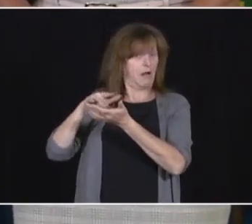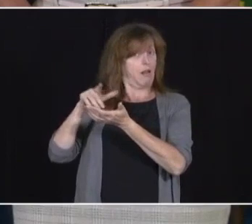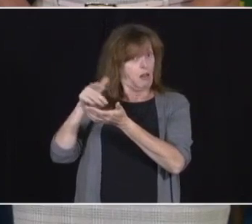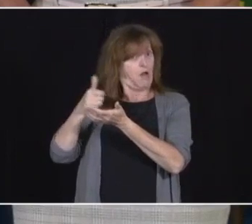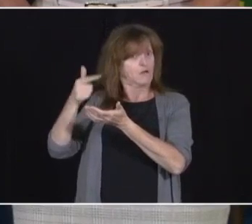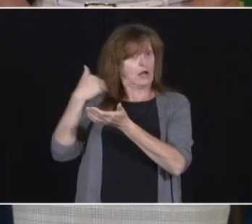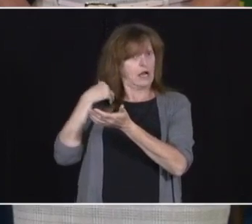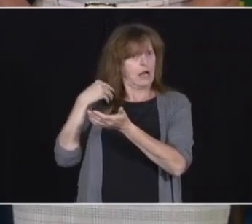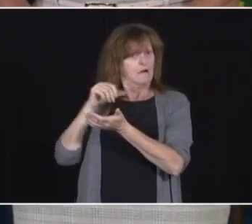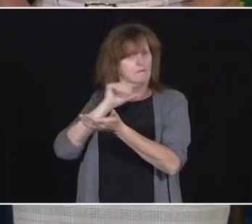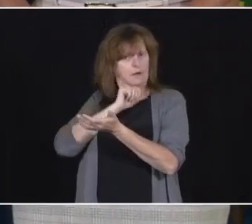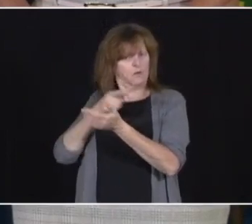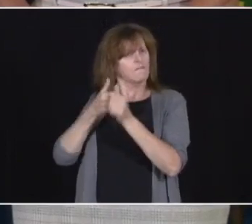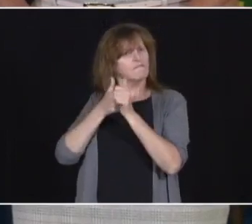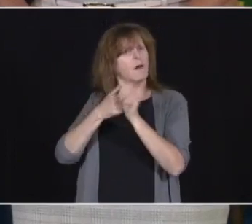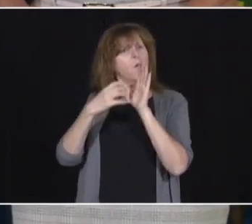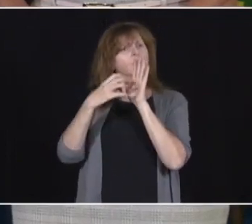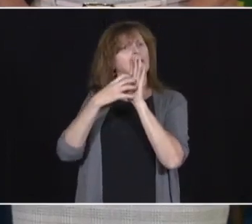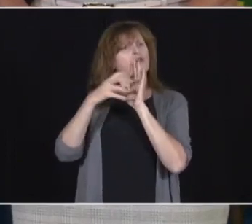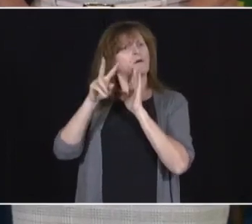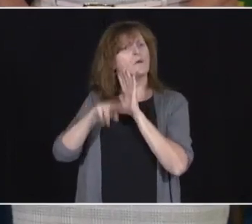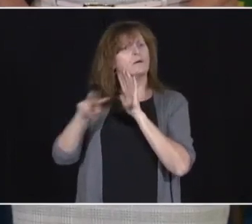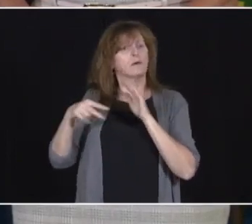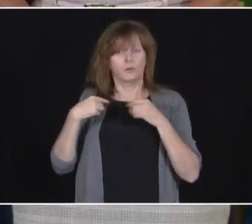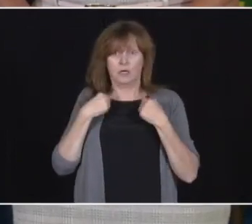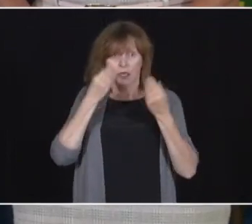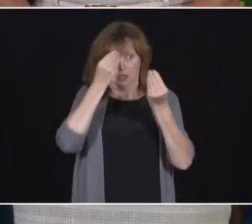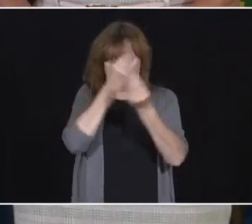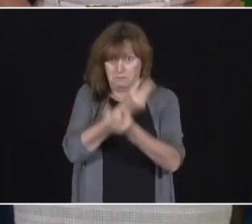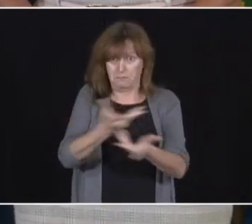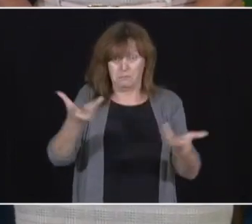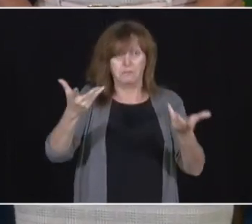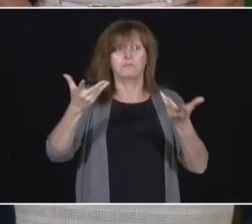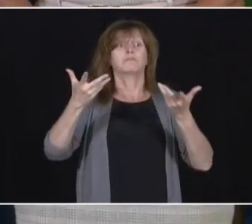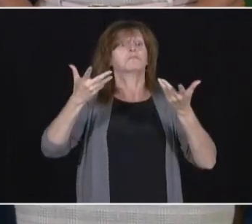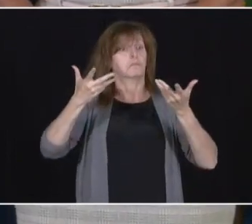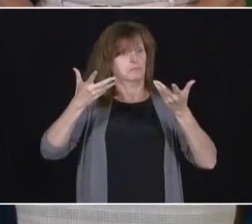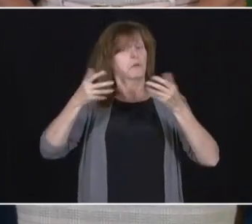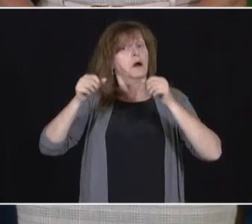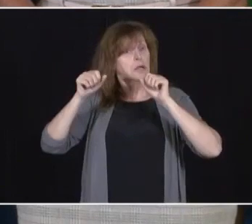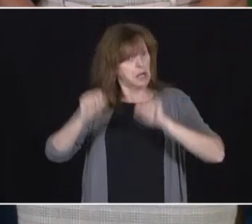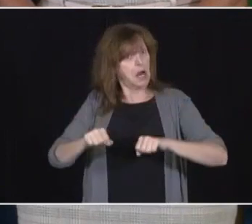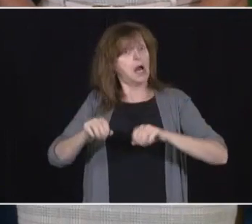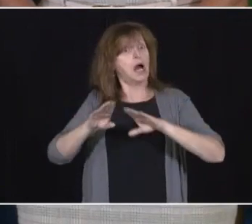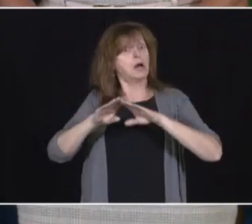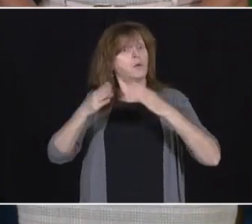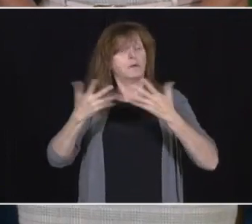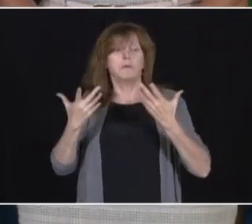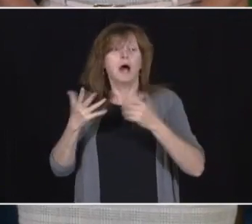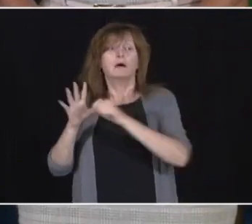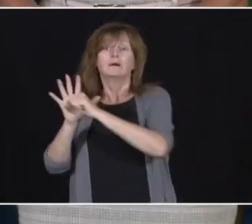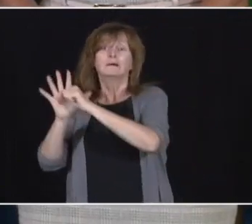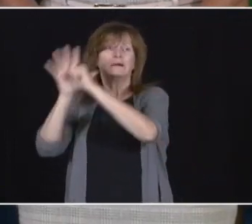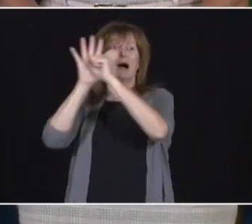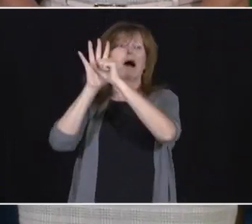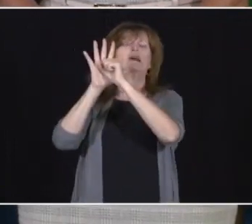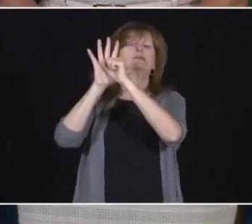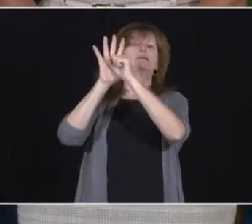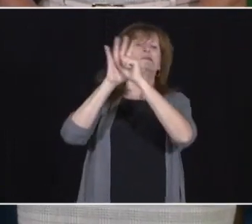So, we can say open up the playgrounds and they can shut them down in a certain region.